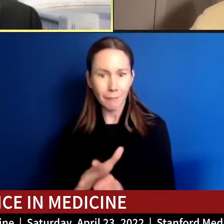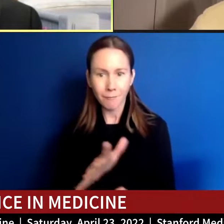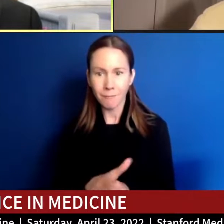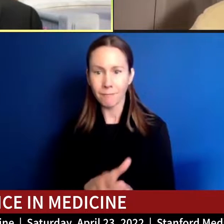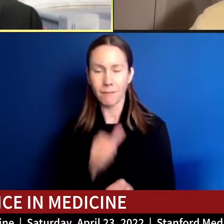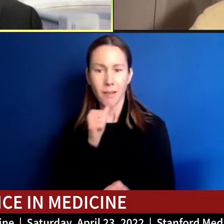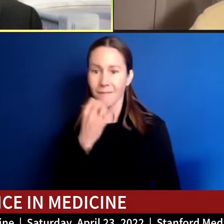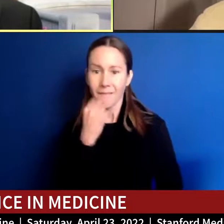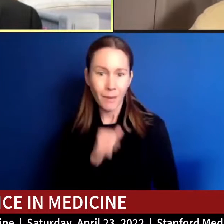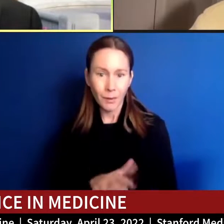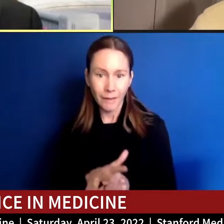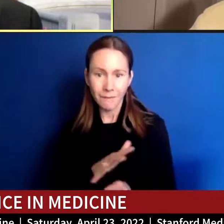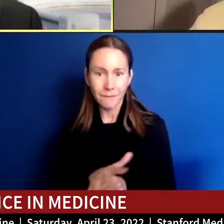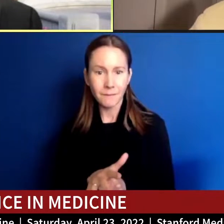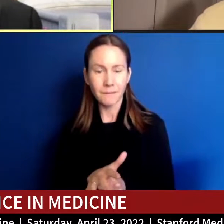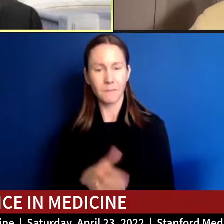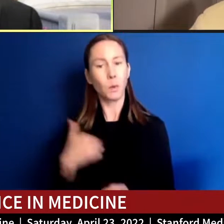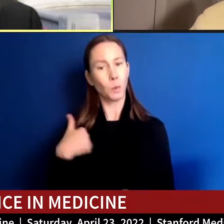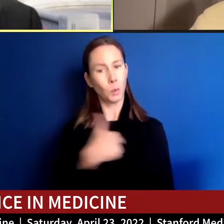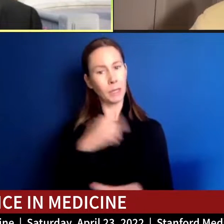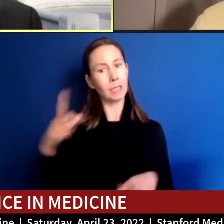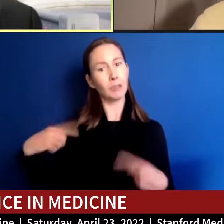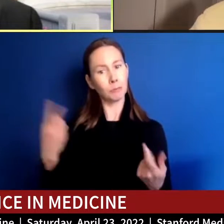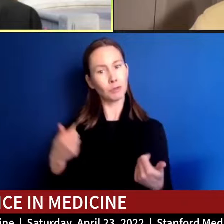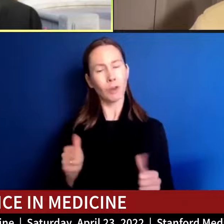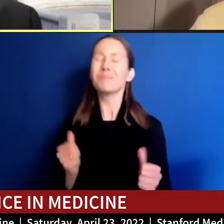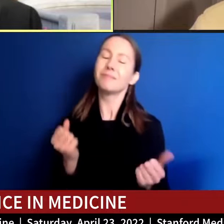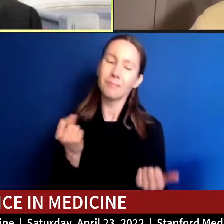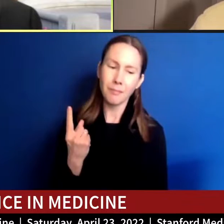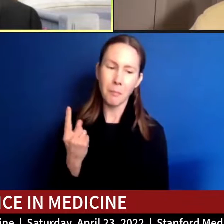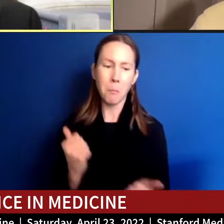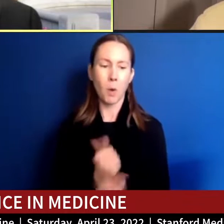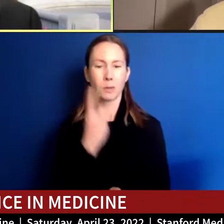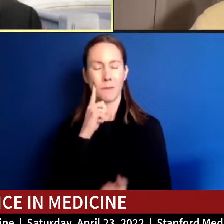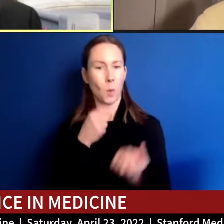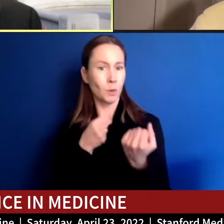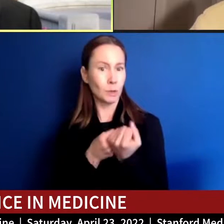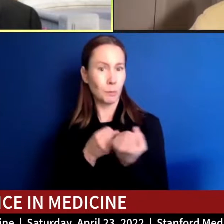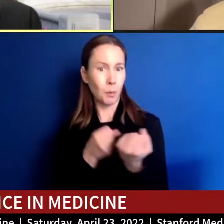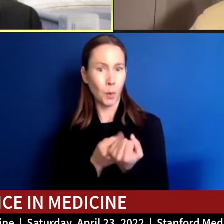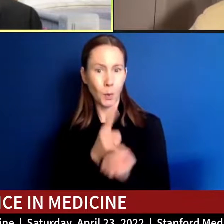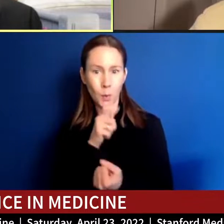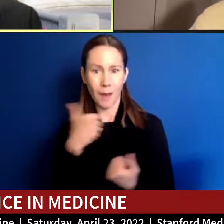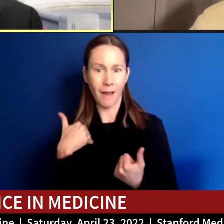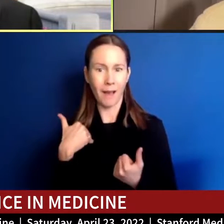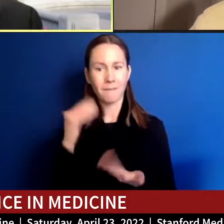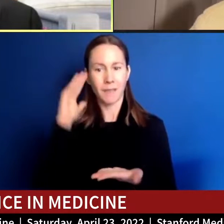And so we’ve been trying—you know, mostly to support those with less power. So staff,